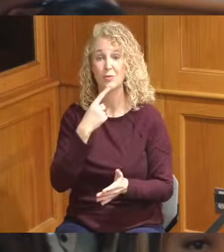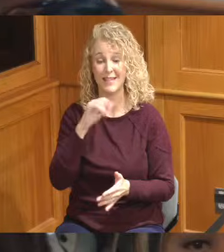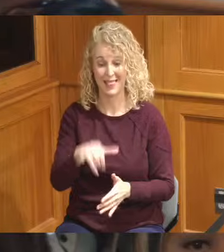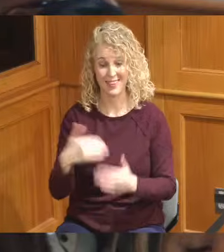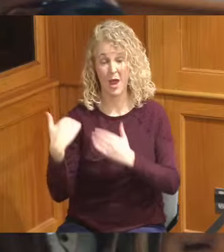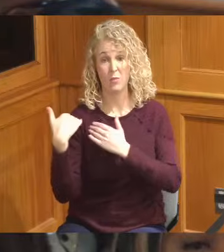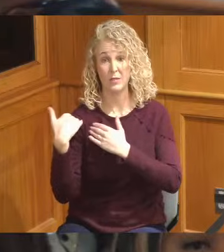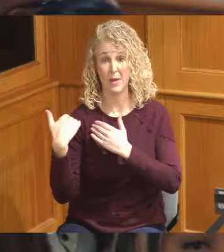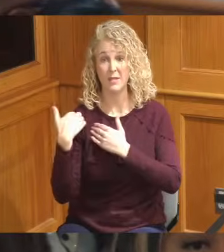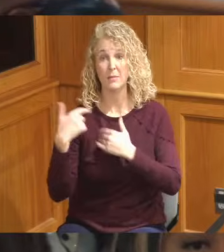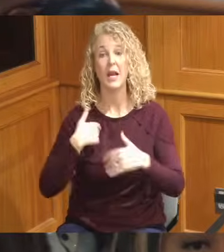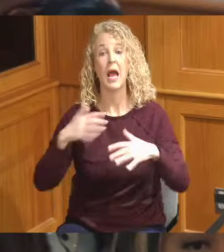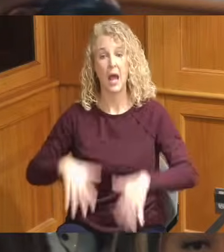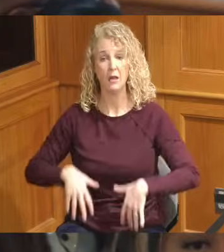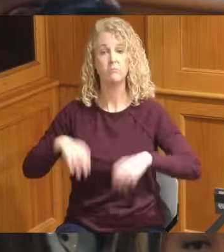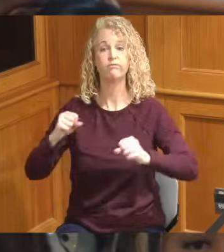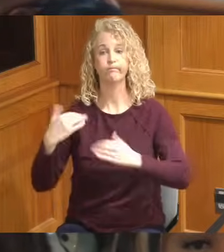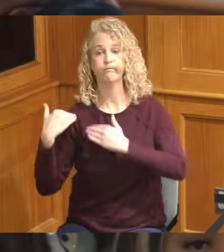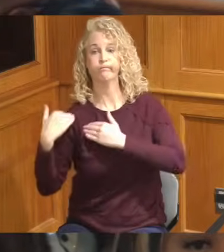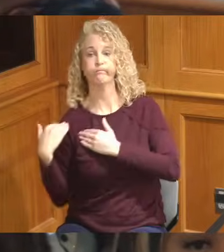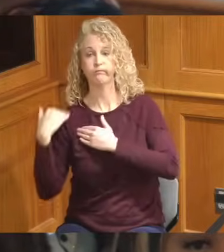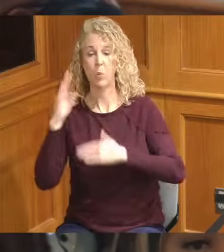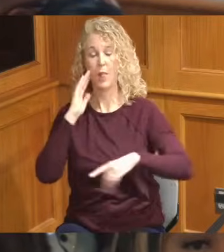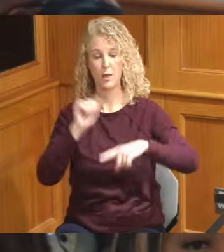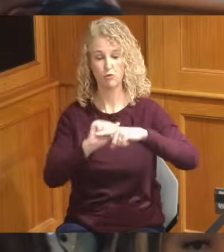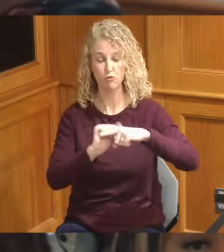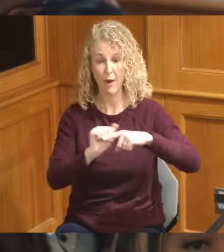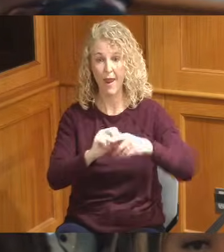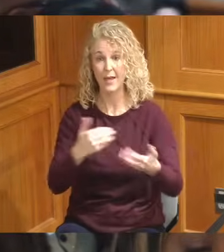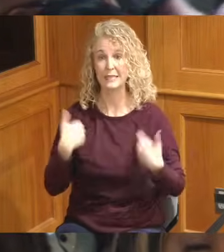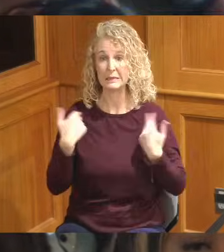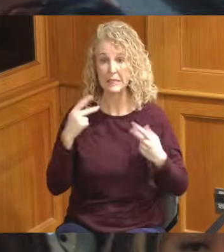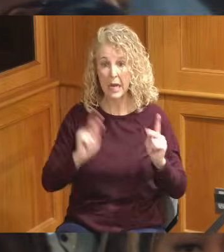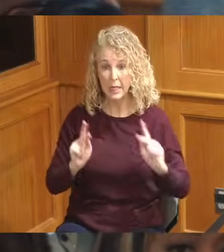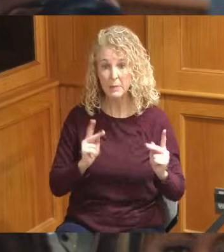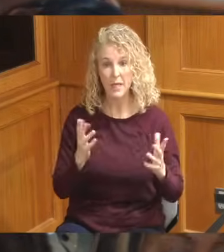train people to become nurses in this community, young people that want to go into the profession,